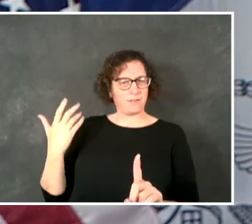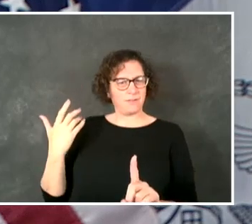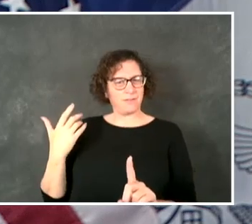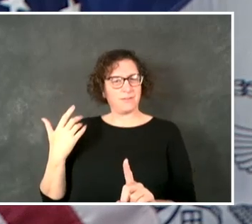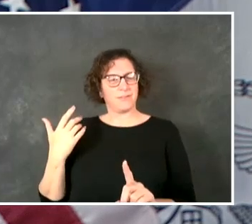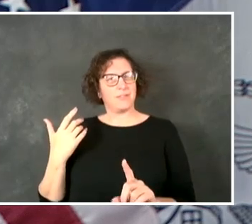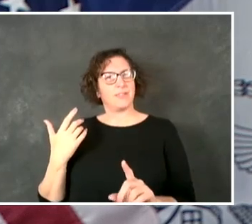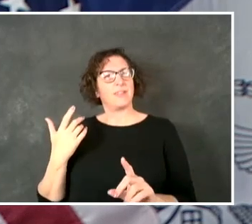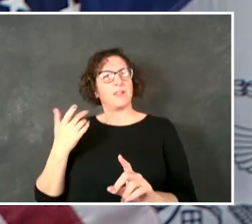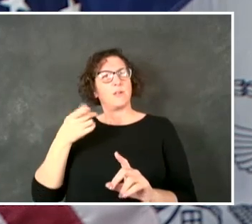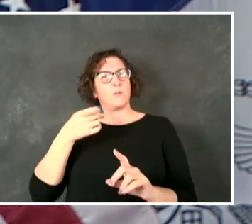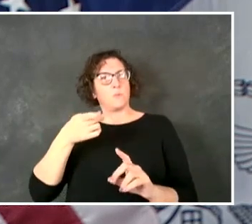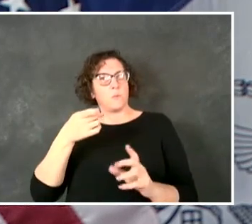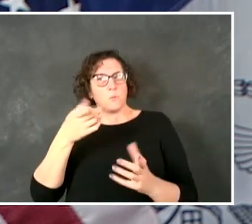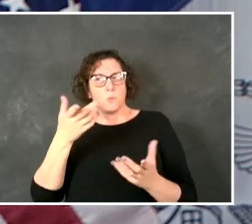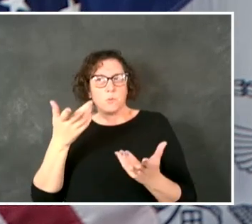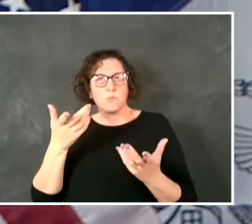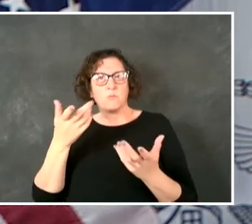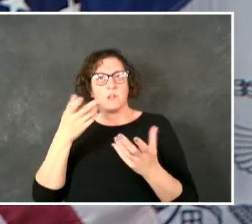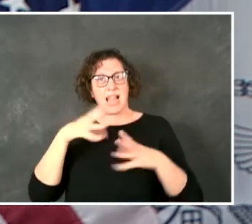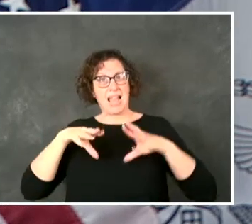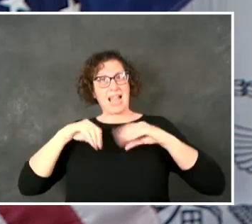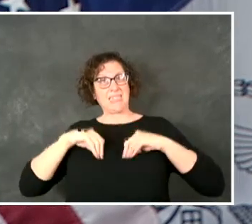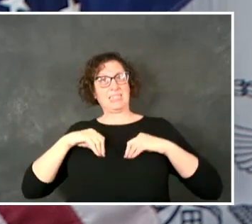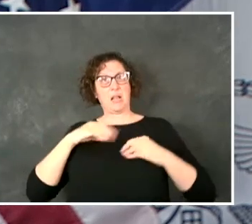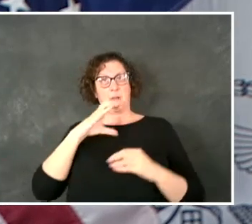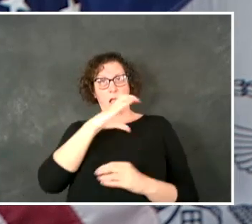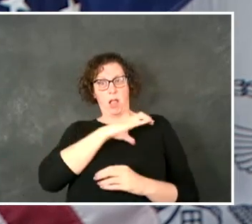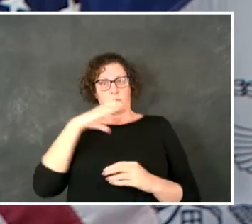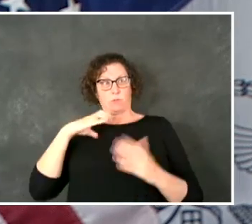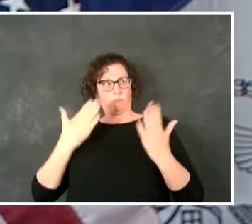UNDERSTAND A LITT LEA U B N YOU' GOI TO DO AND WHAT THE YN SWA DOING